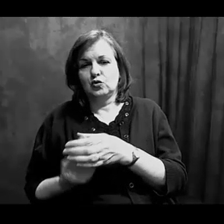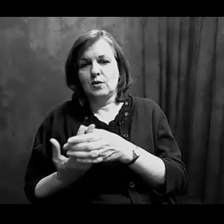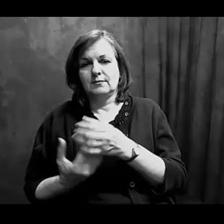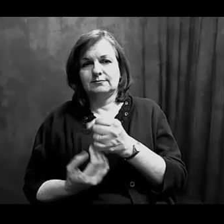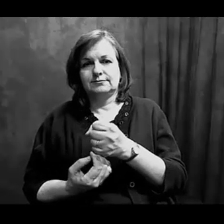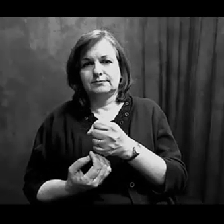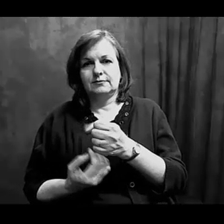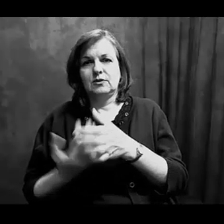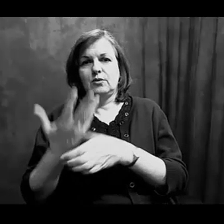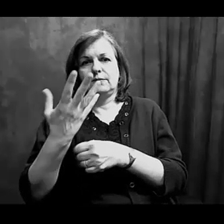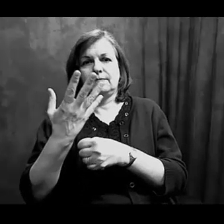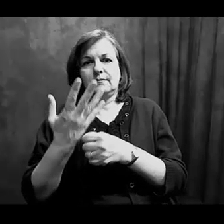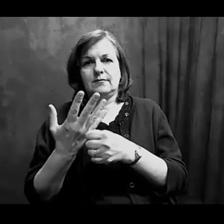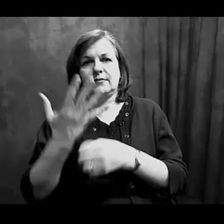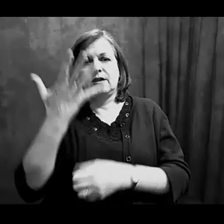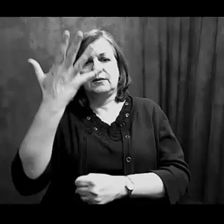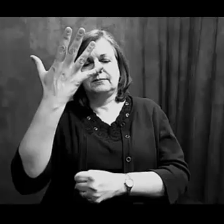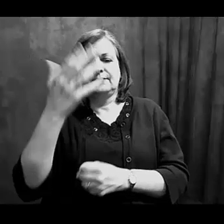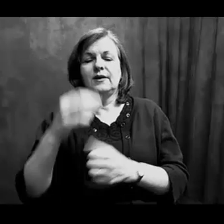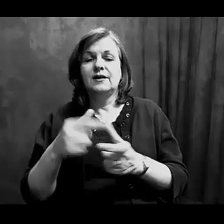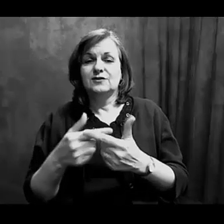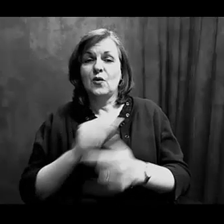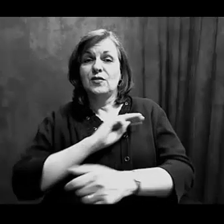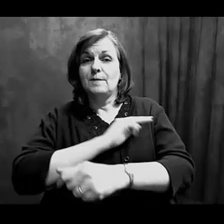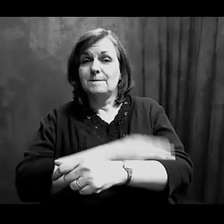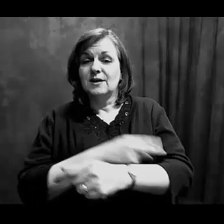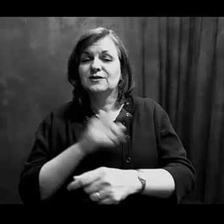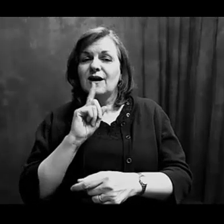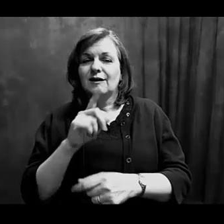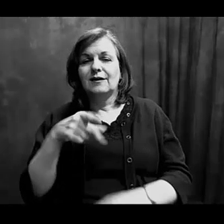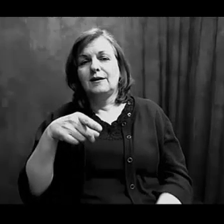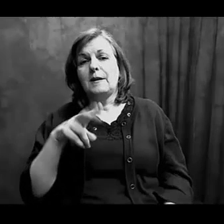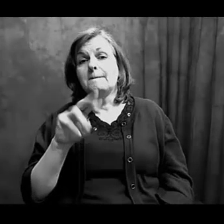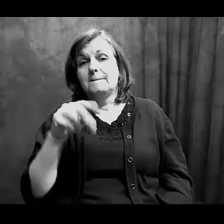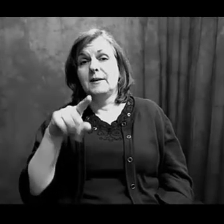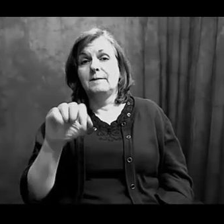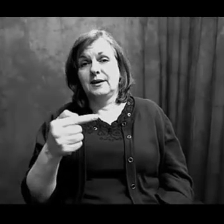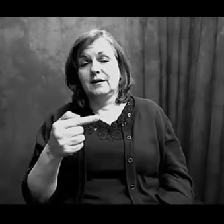so your muscles in your legs are basically pumping blood back to your heart